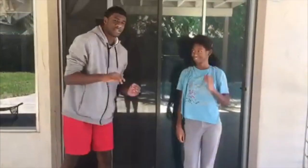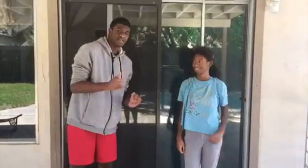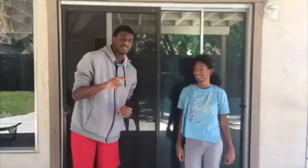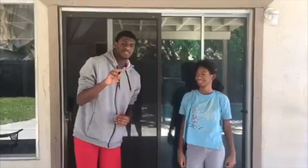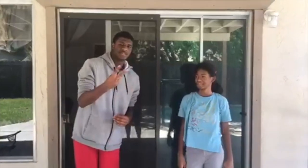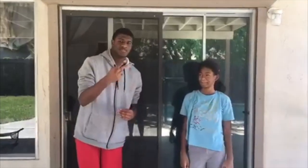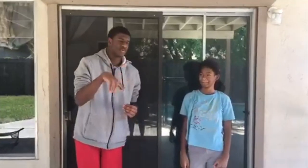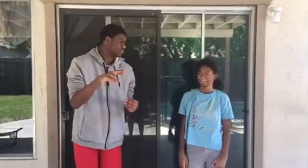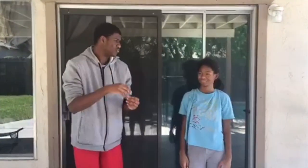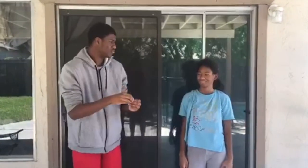Okay… now for the second round.